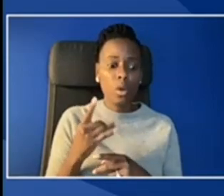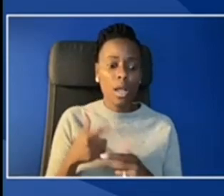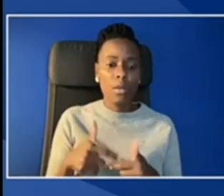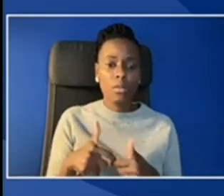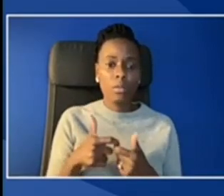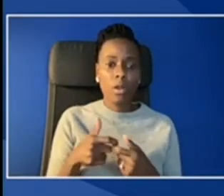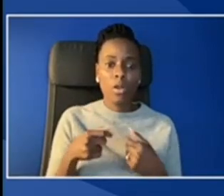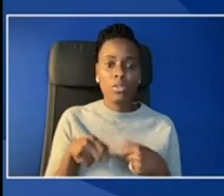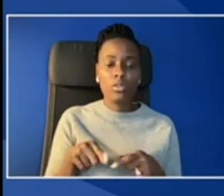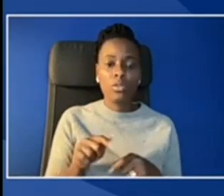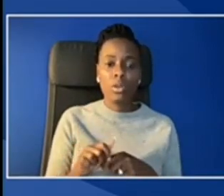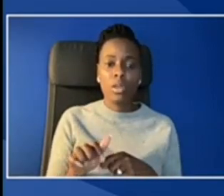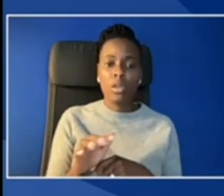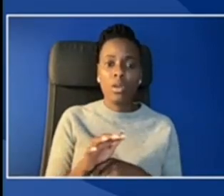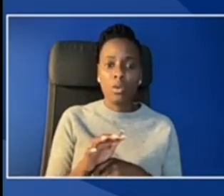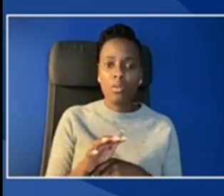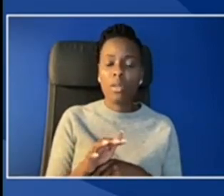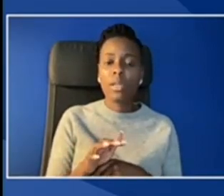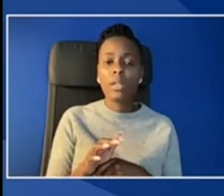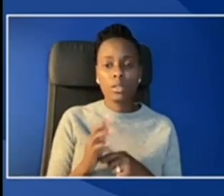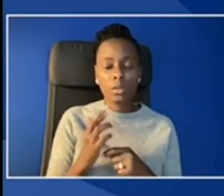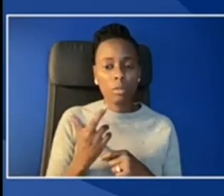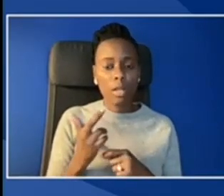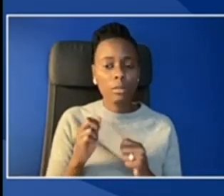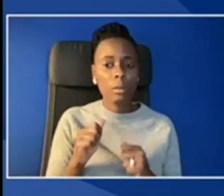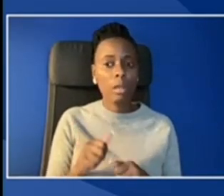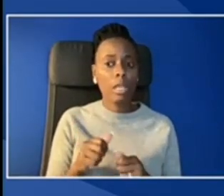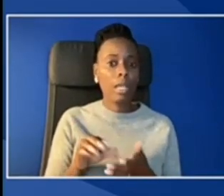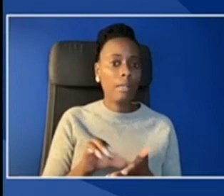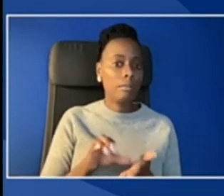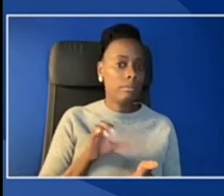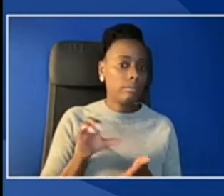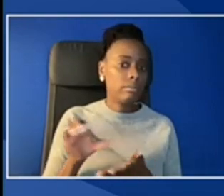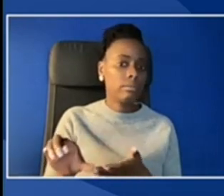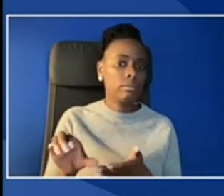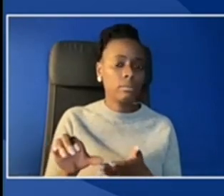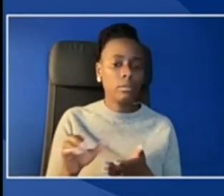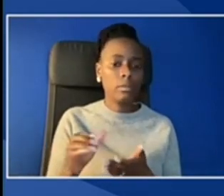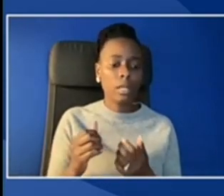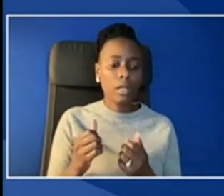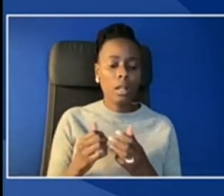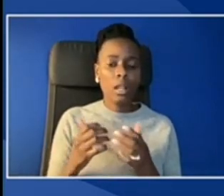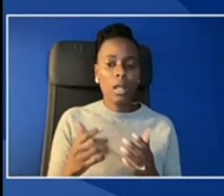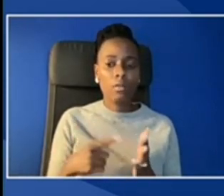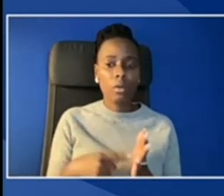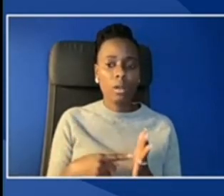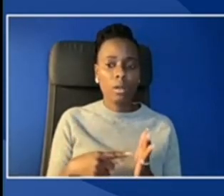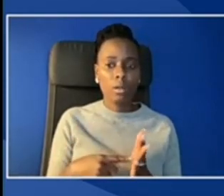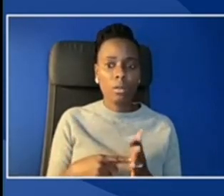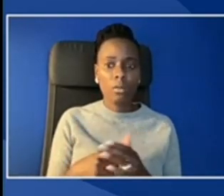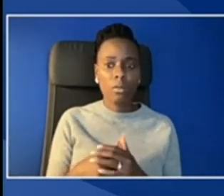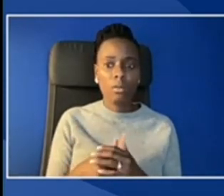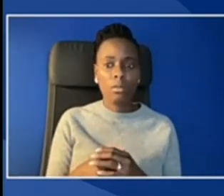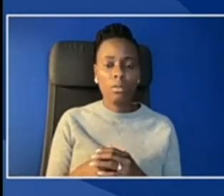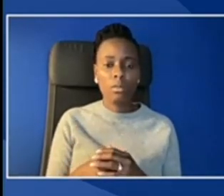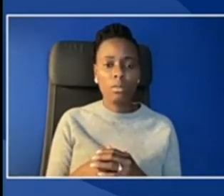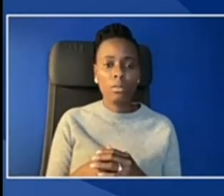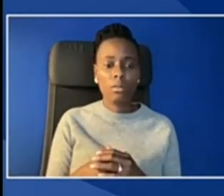opportunity to make a dent in how much I owed and I just want to highlight to the